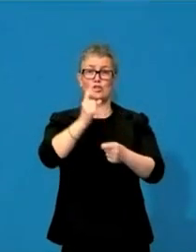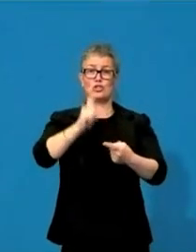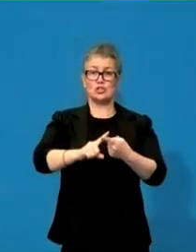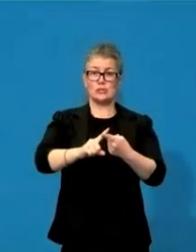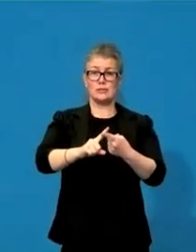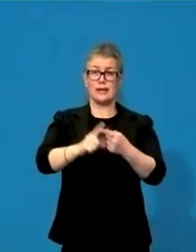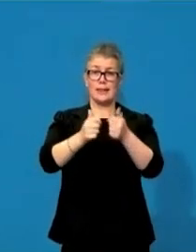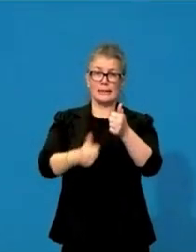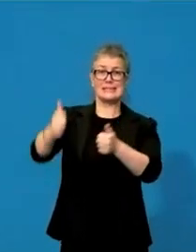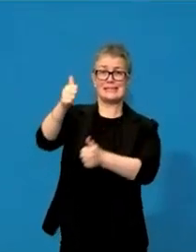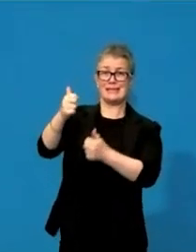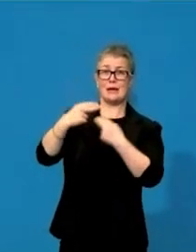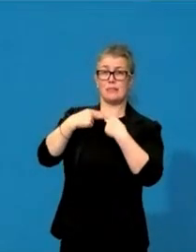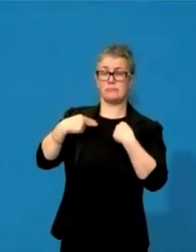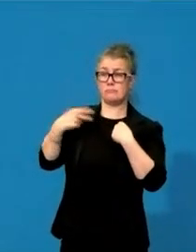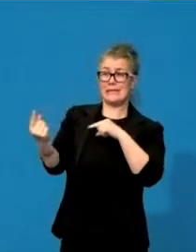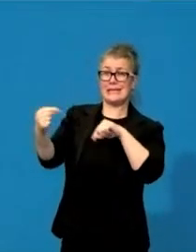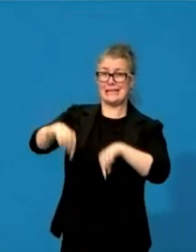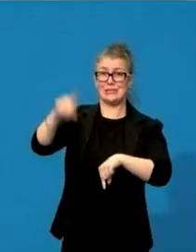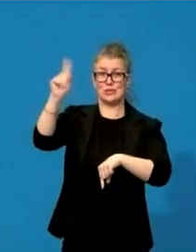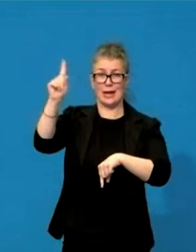Thank you, Mr Hodge, for gracing us with your presence today.